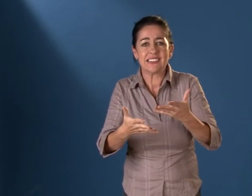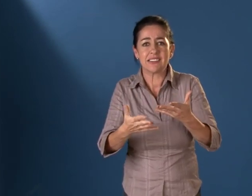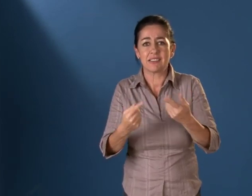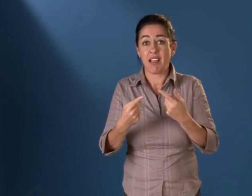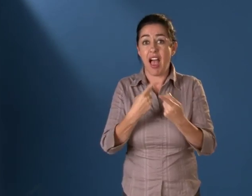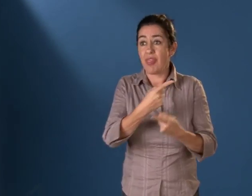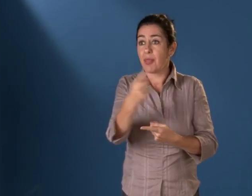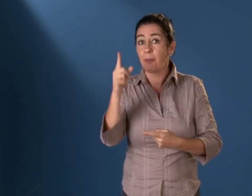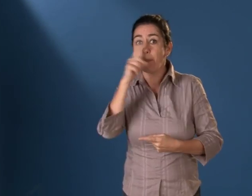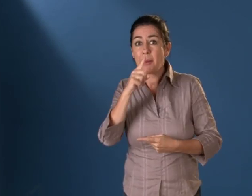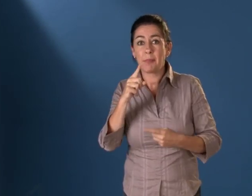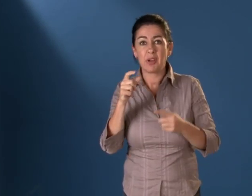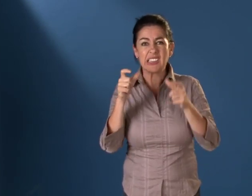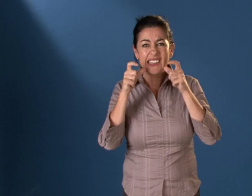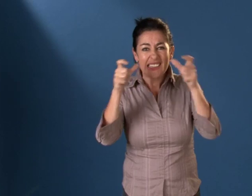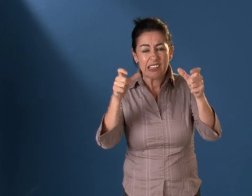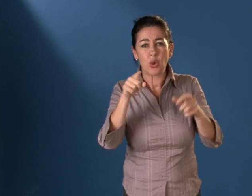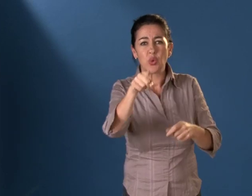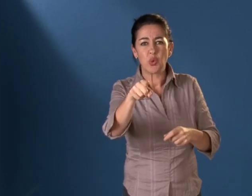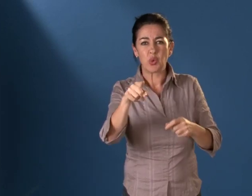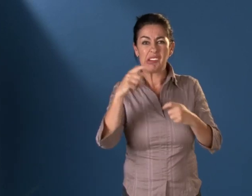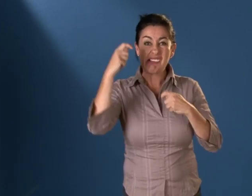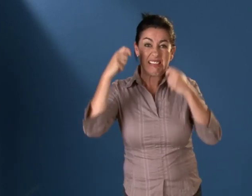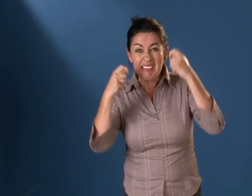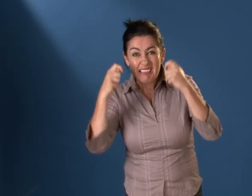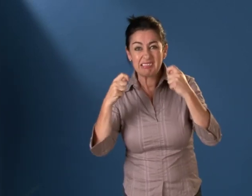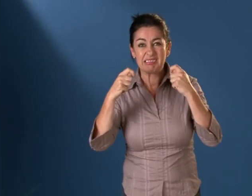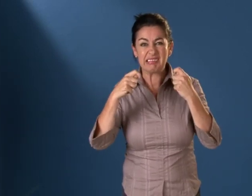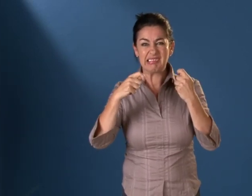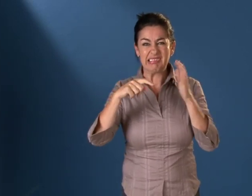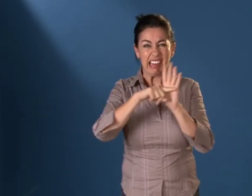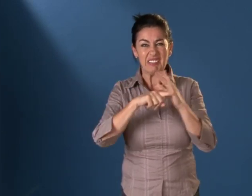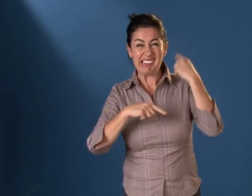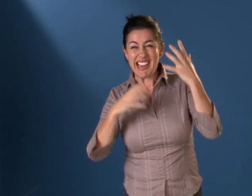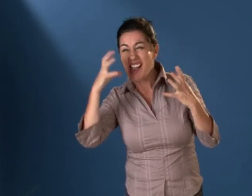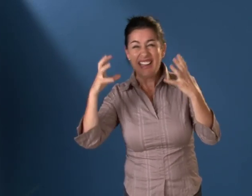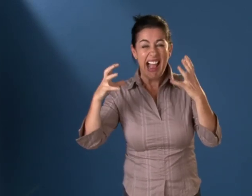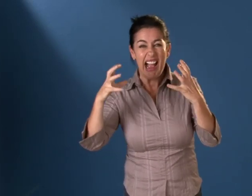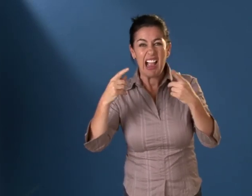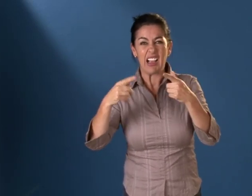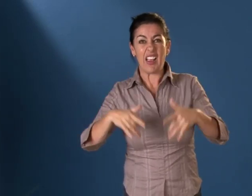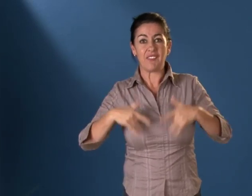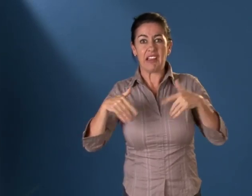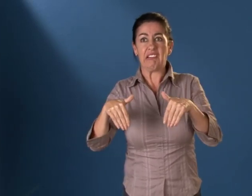in words or the person with whom they wish to communicate with is having difficulty communicating.